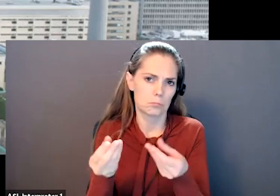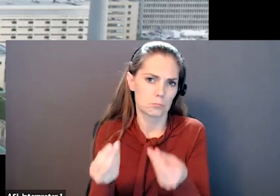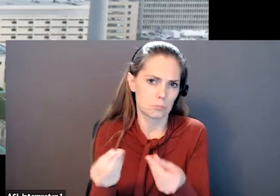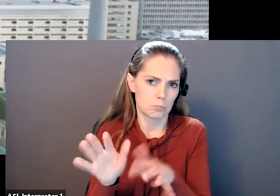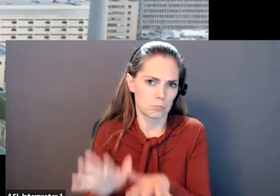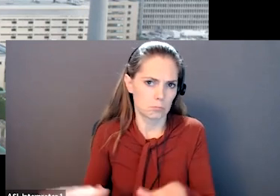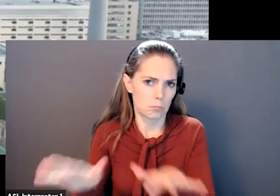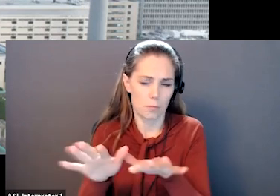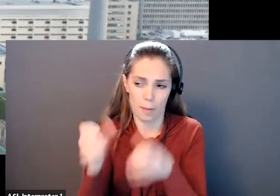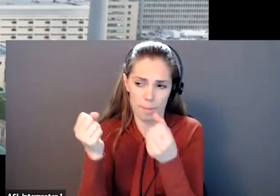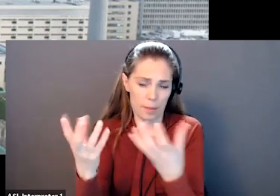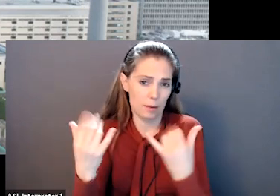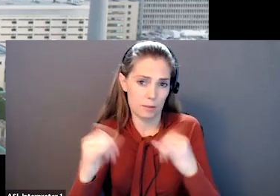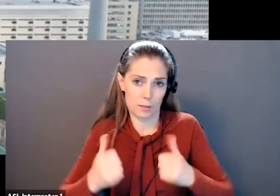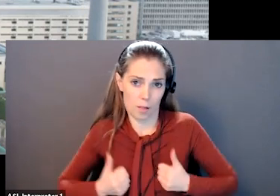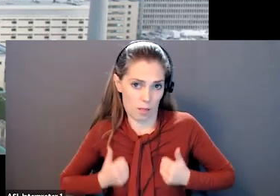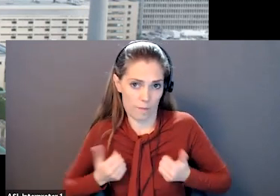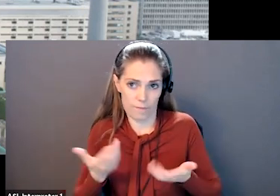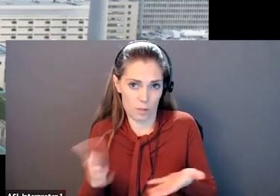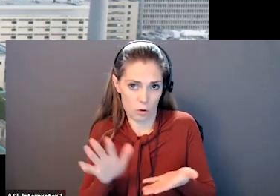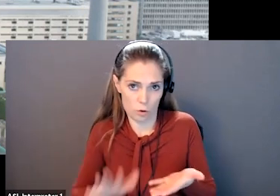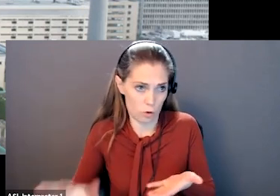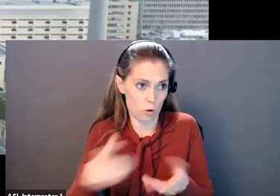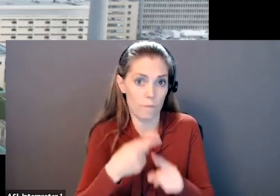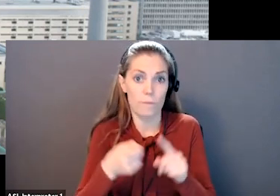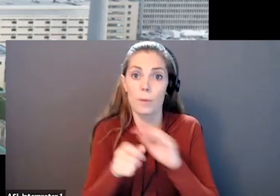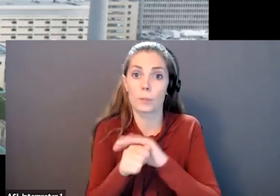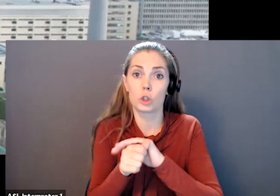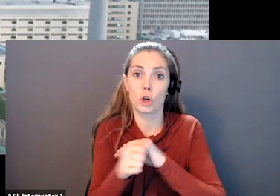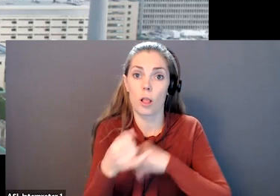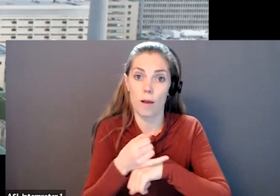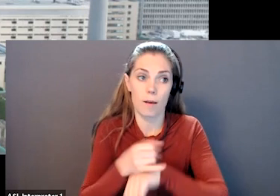Island. I'm very thankful and grateful to have the opportunity to work on this land.